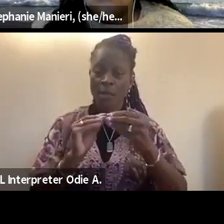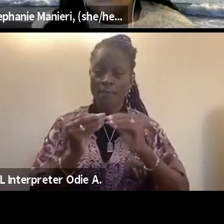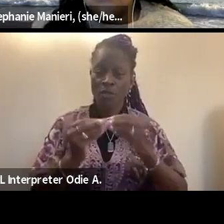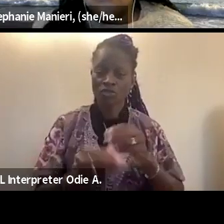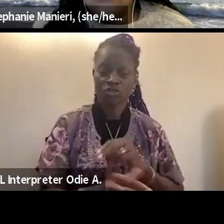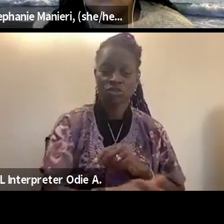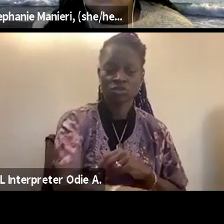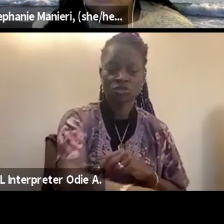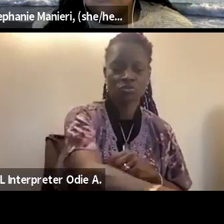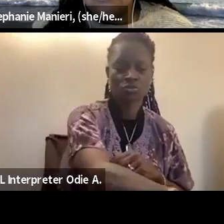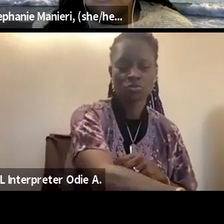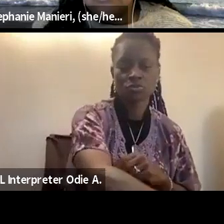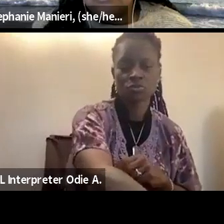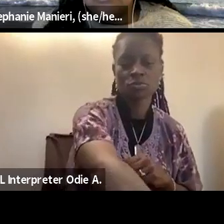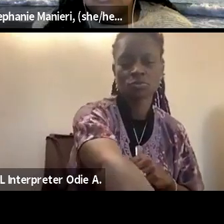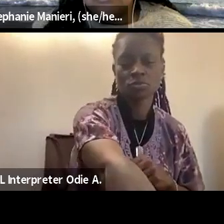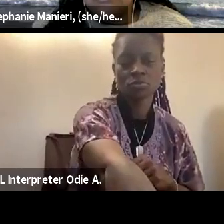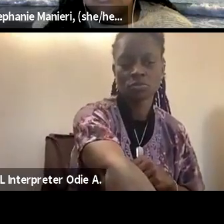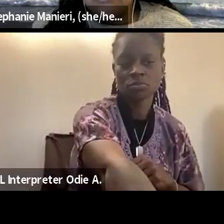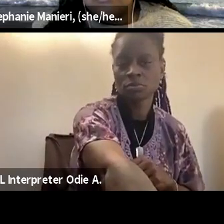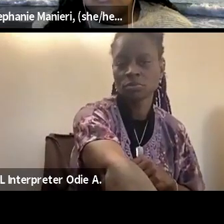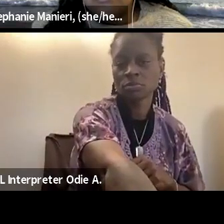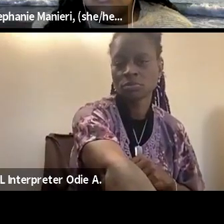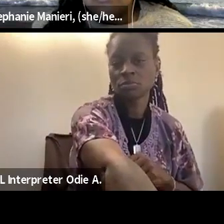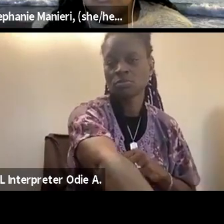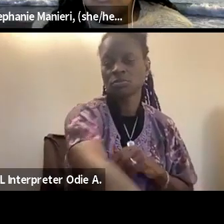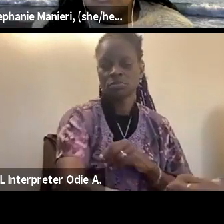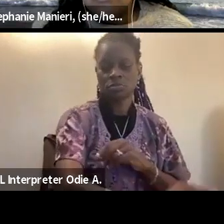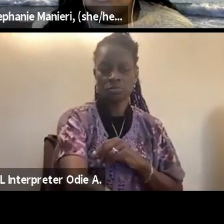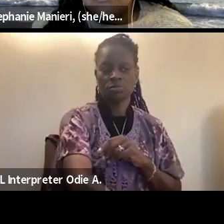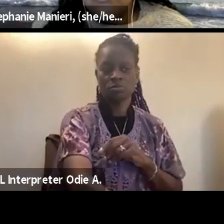To be fair, I think I read something out of Salono County saying that